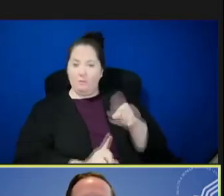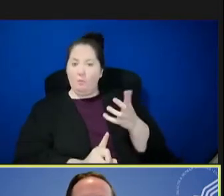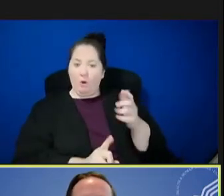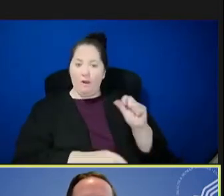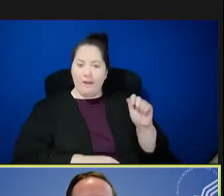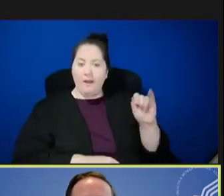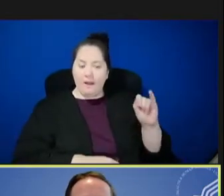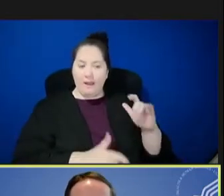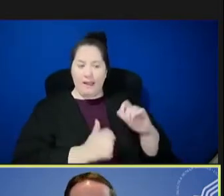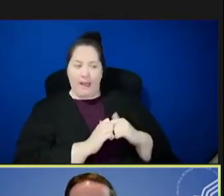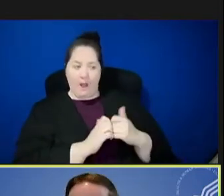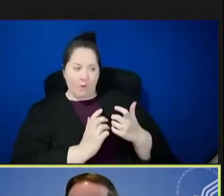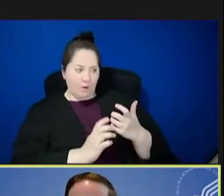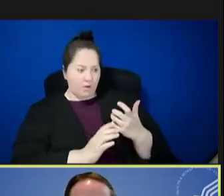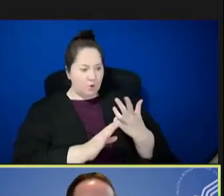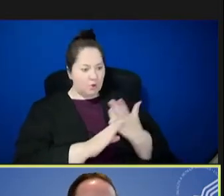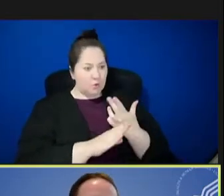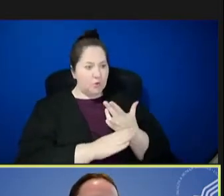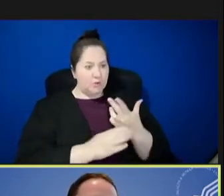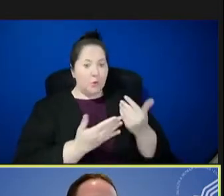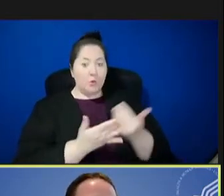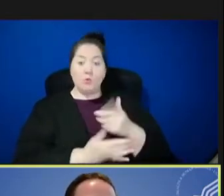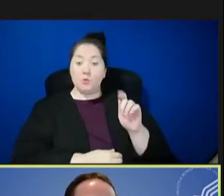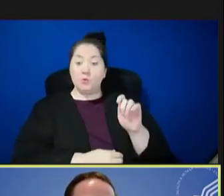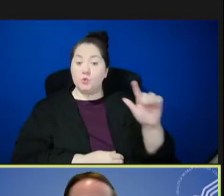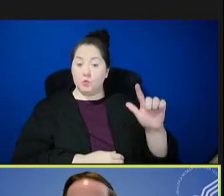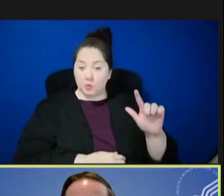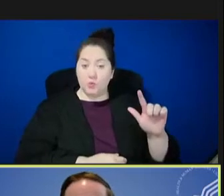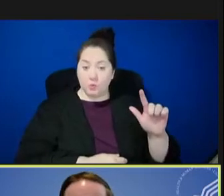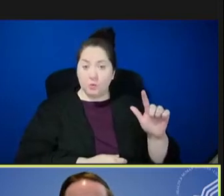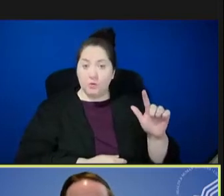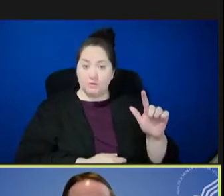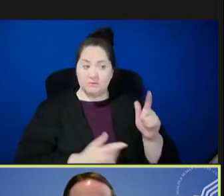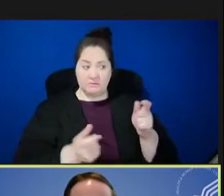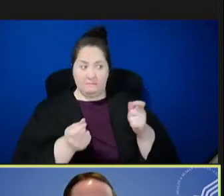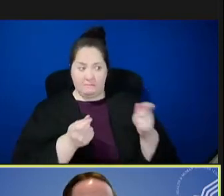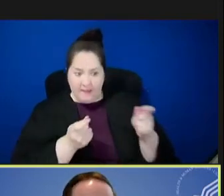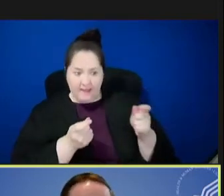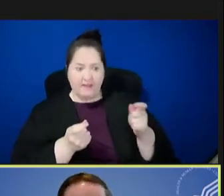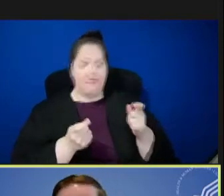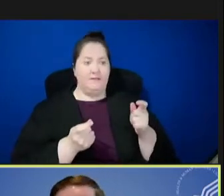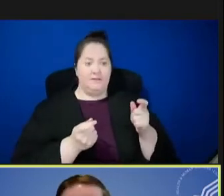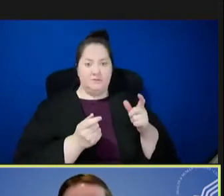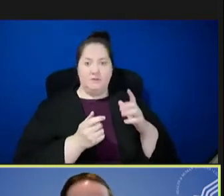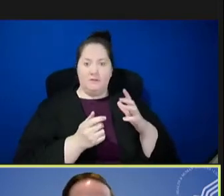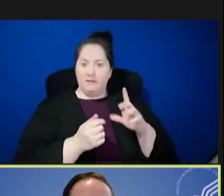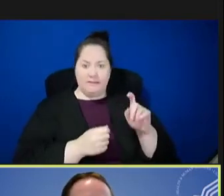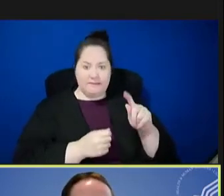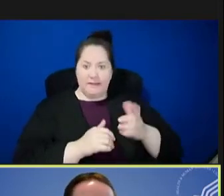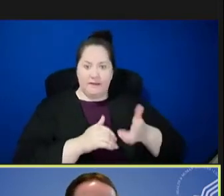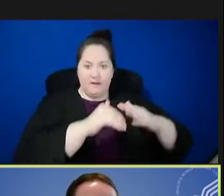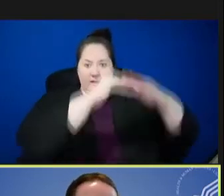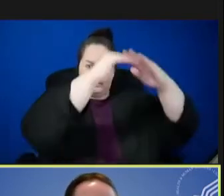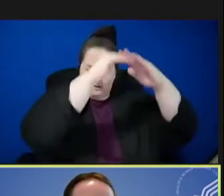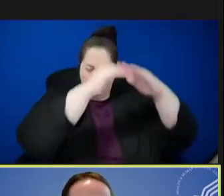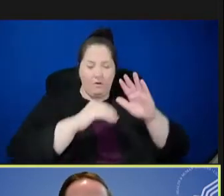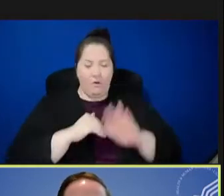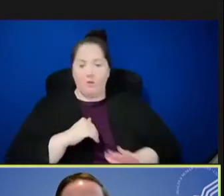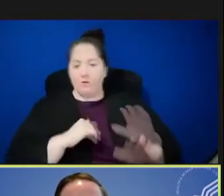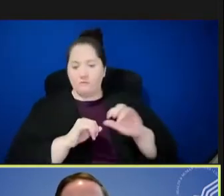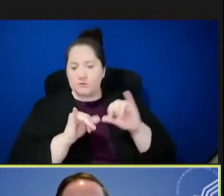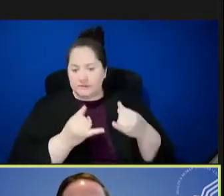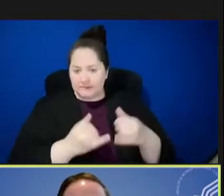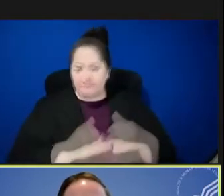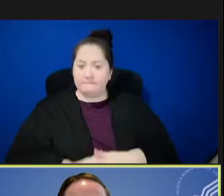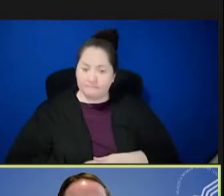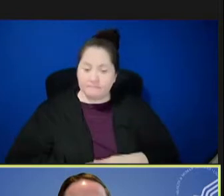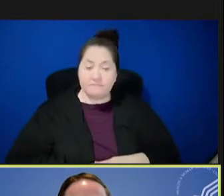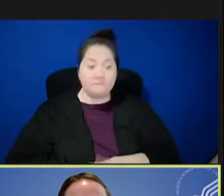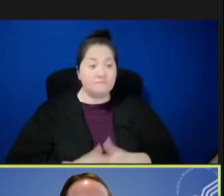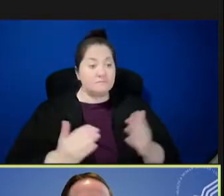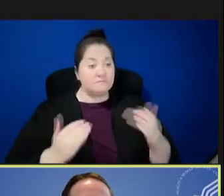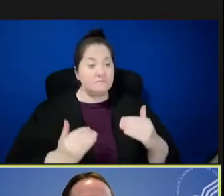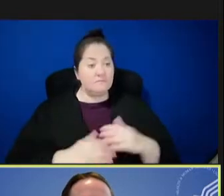we use it as a new tool to manage these challenges that we have all across society? Next slide.